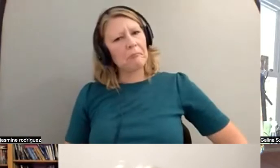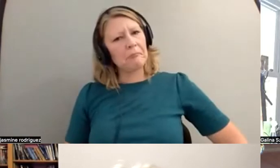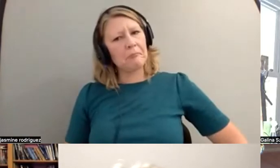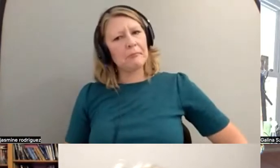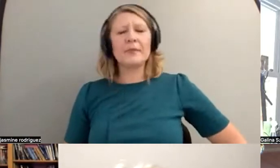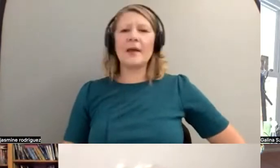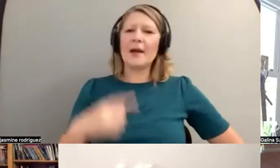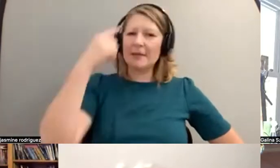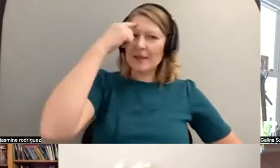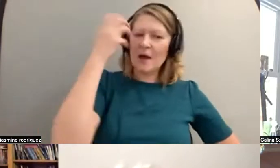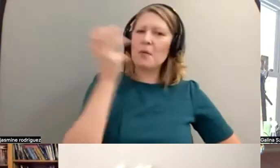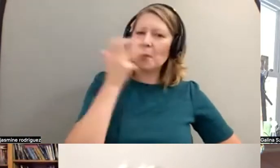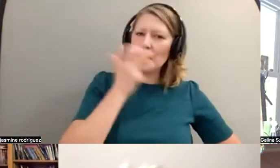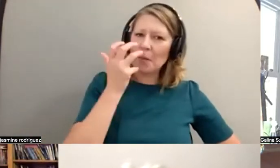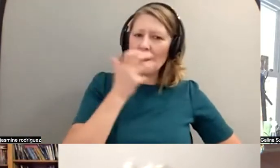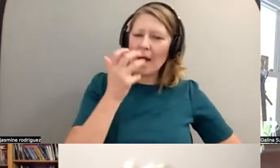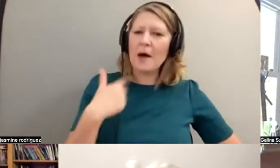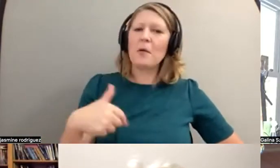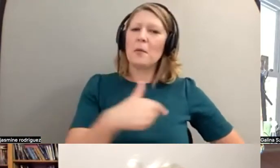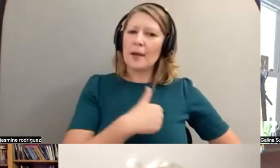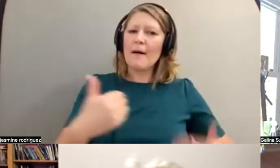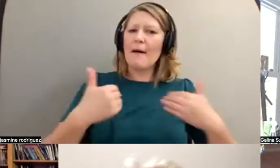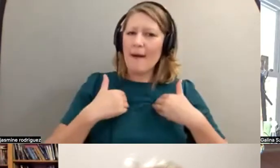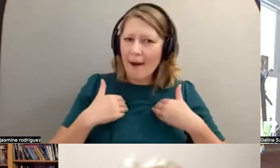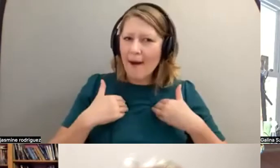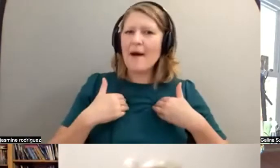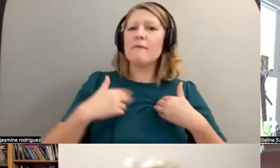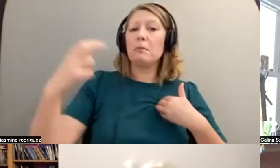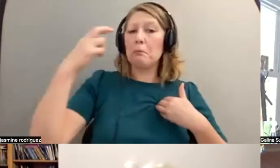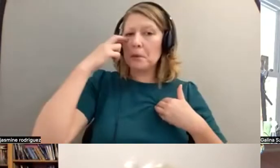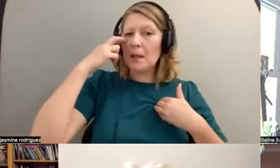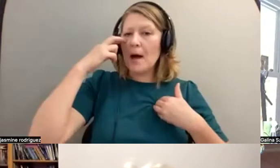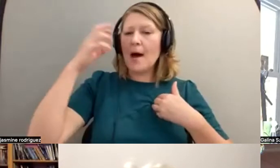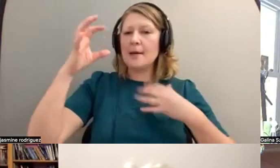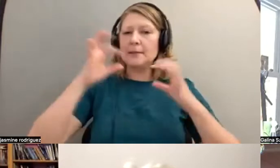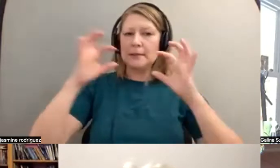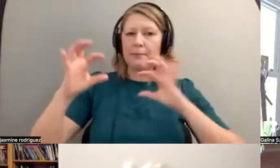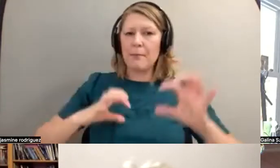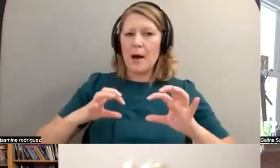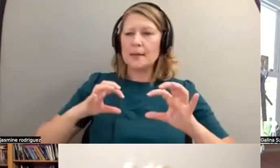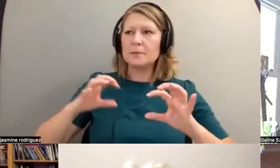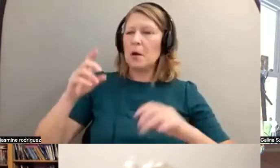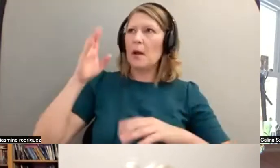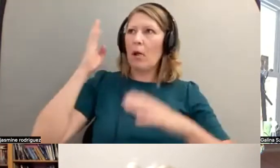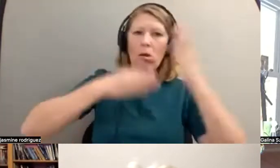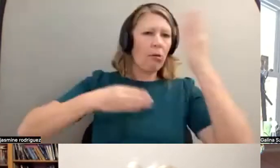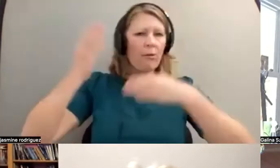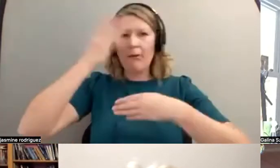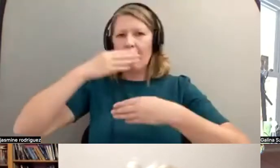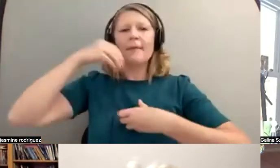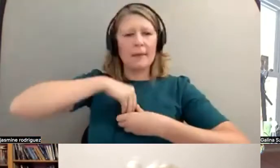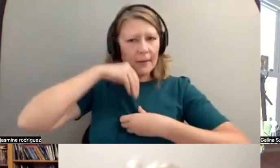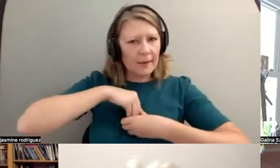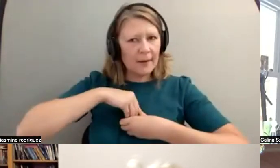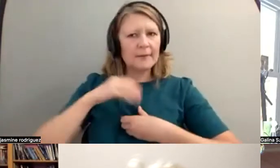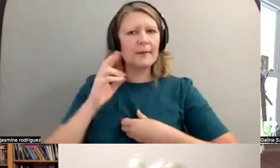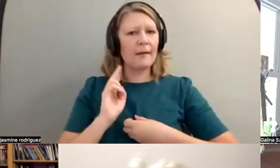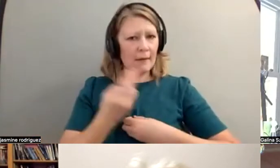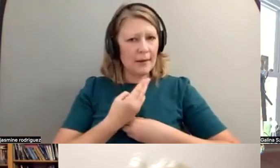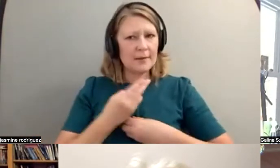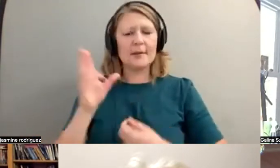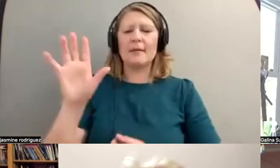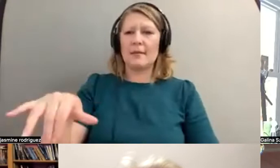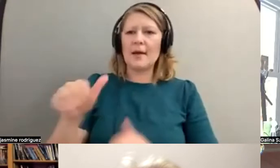But we don't know, yeah. So that is example um, how art, nature